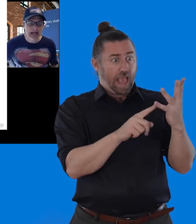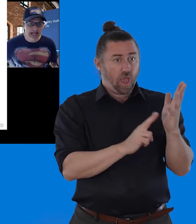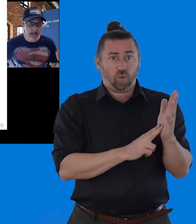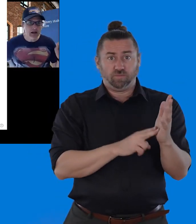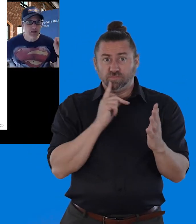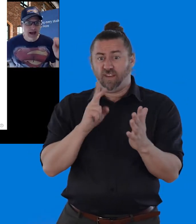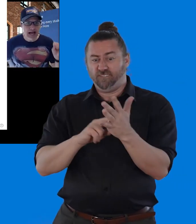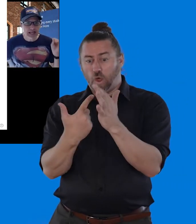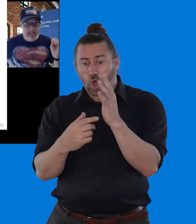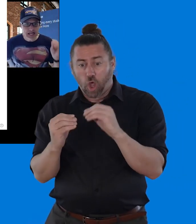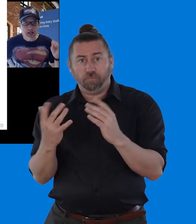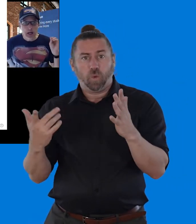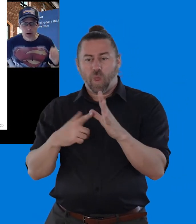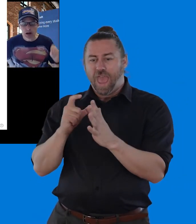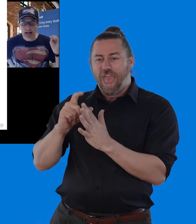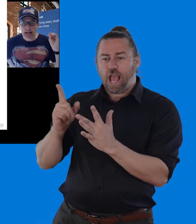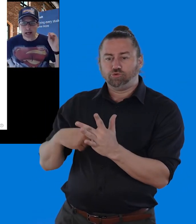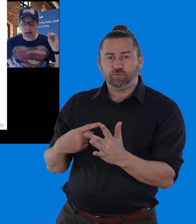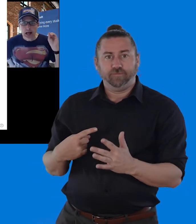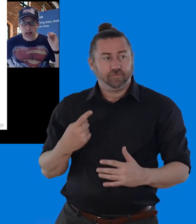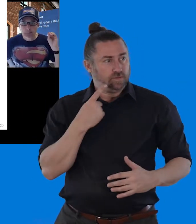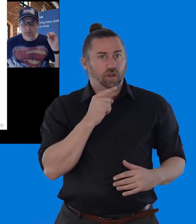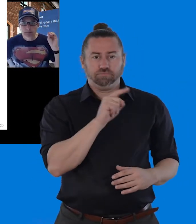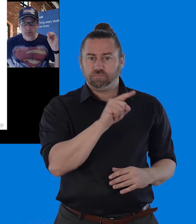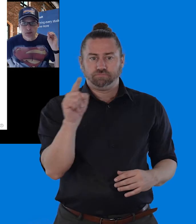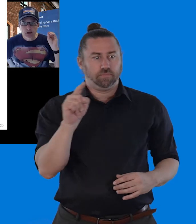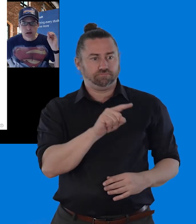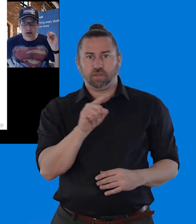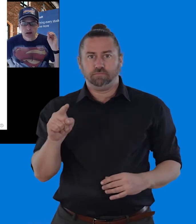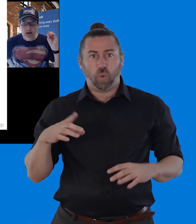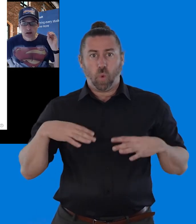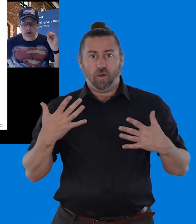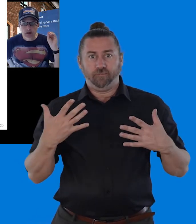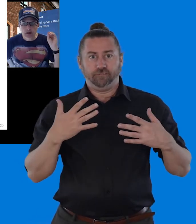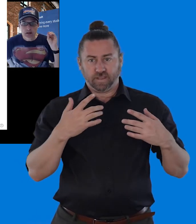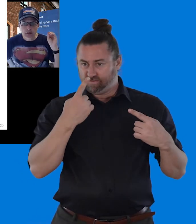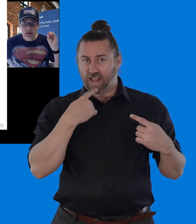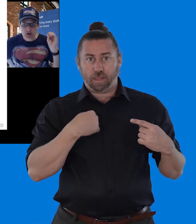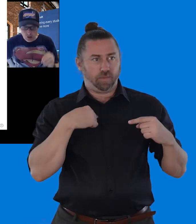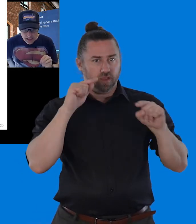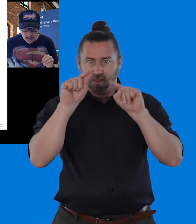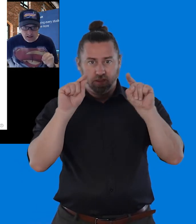And again, they are done by context,